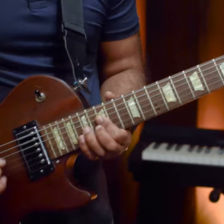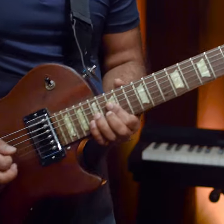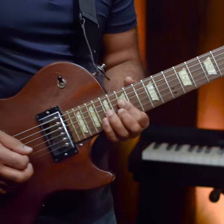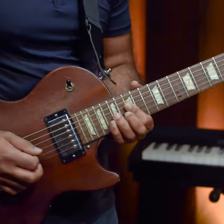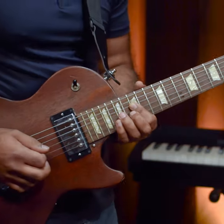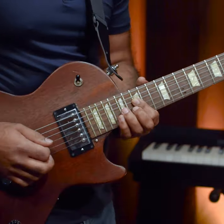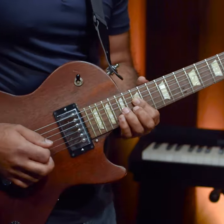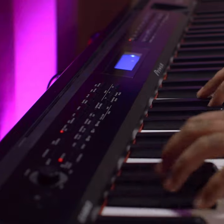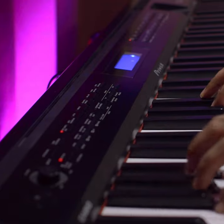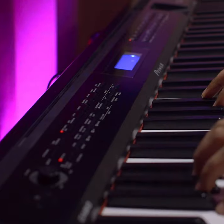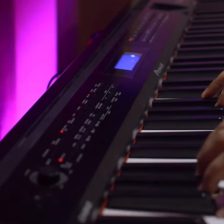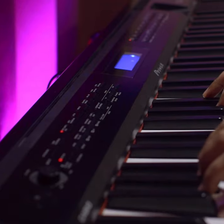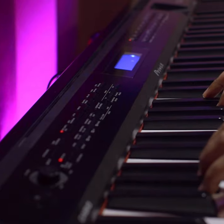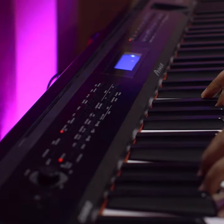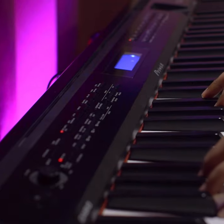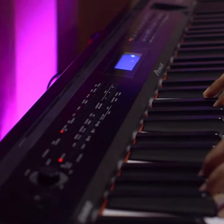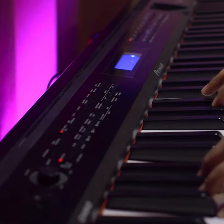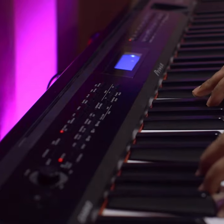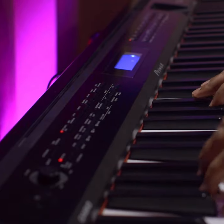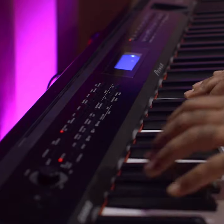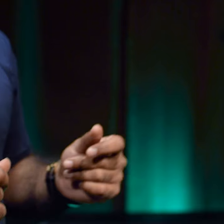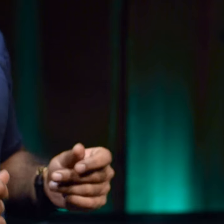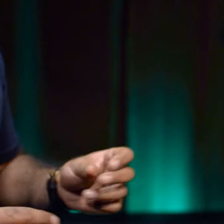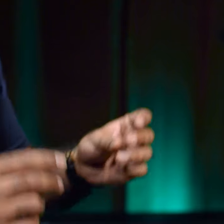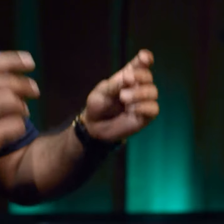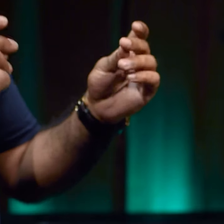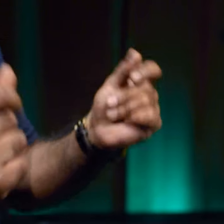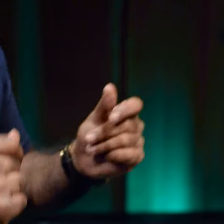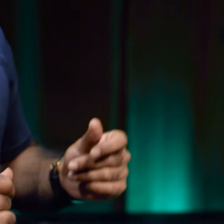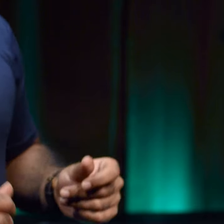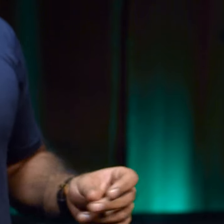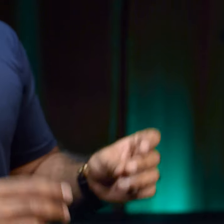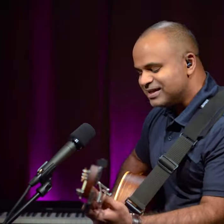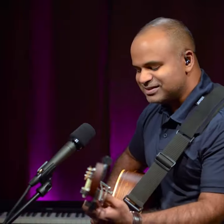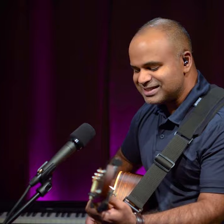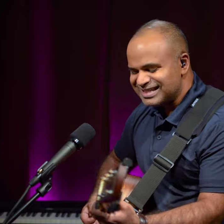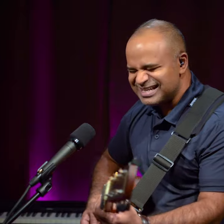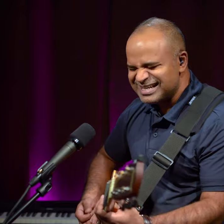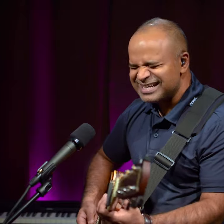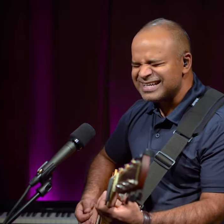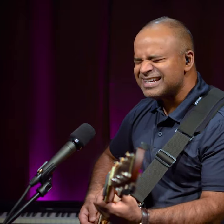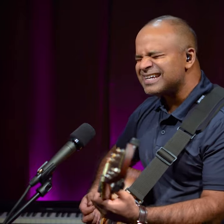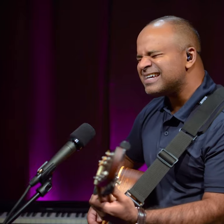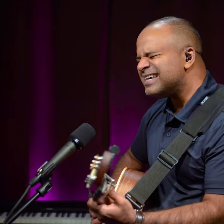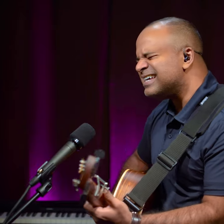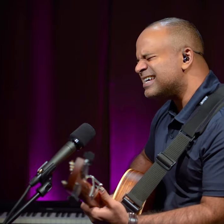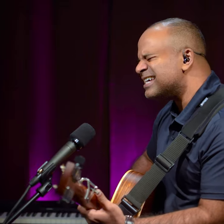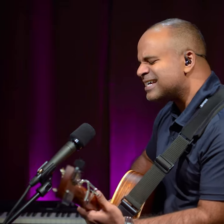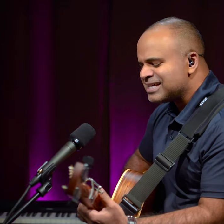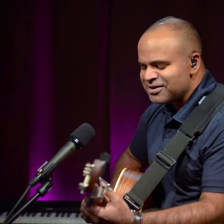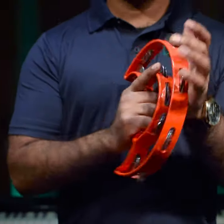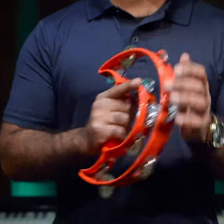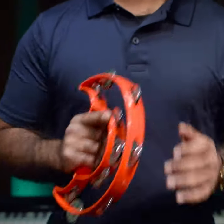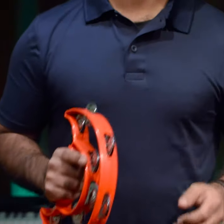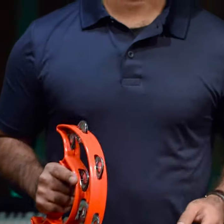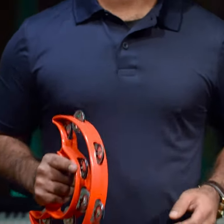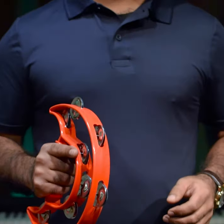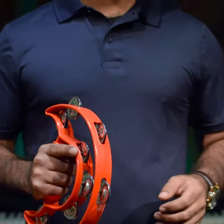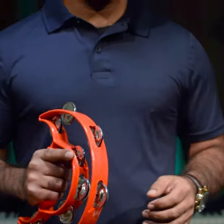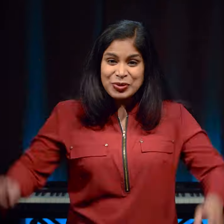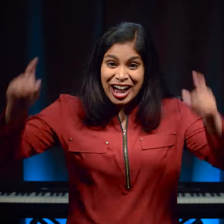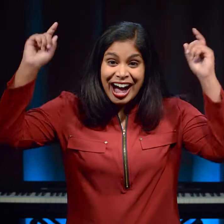You deliver us, Deliverer